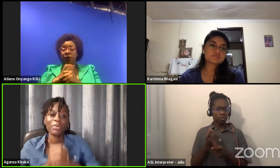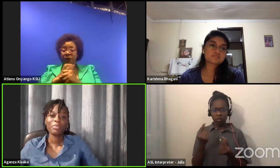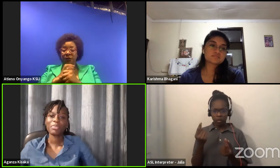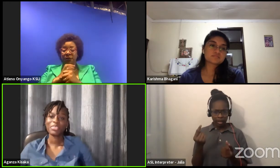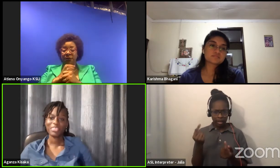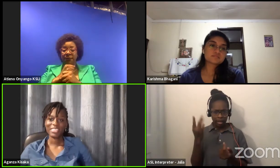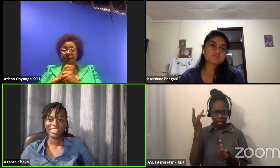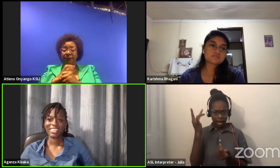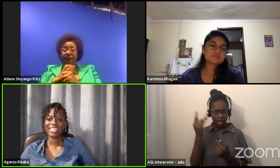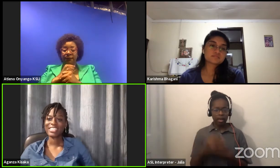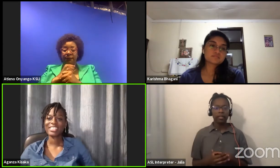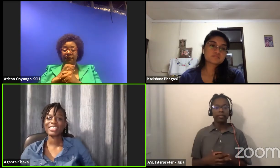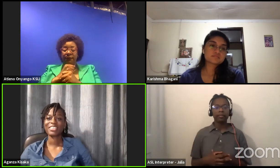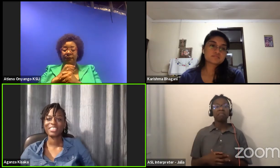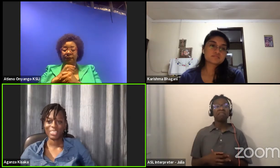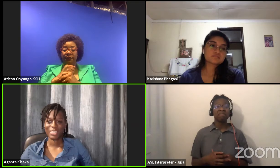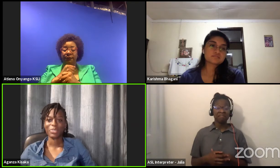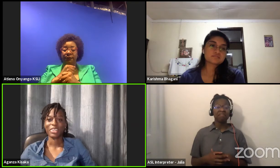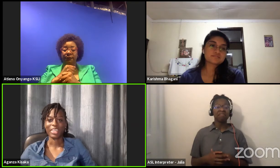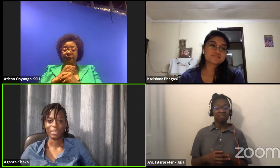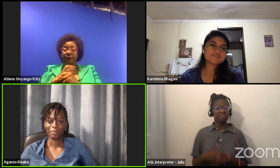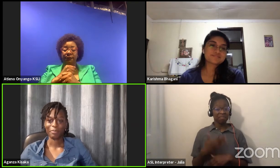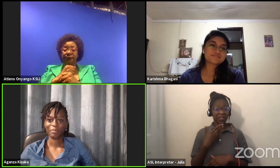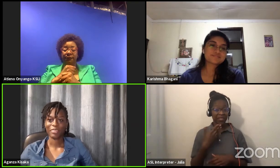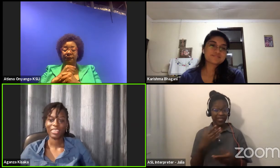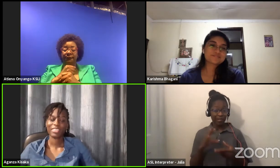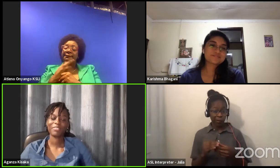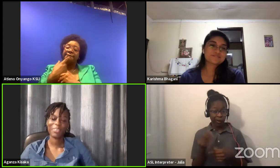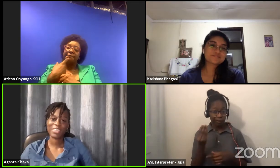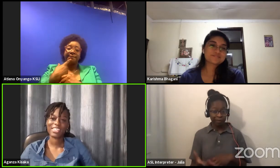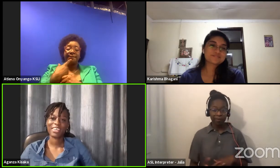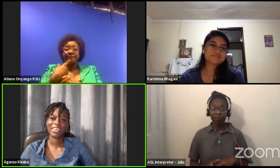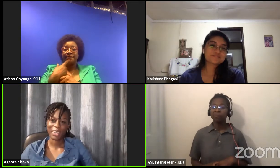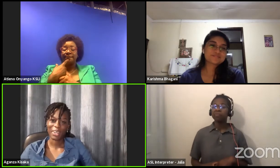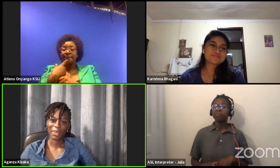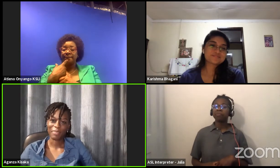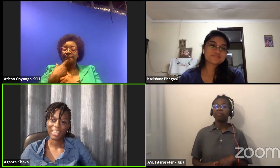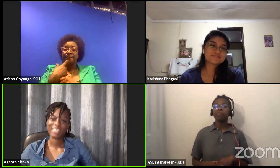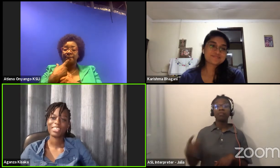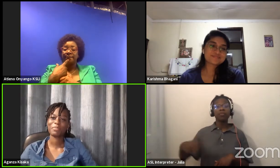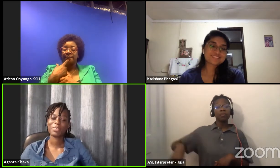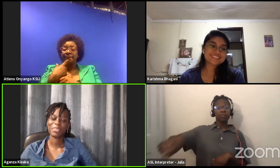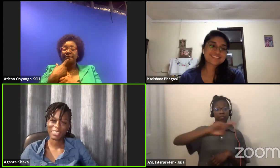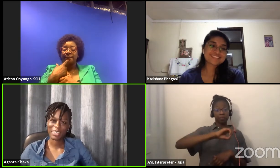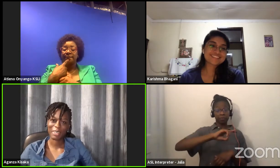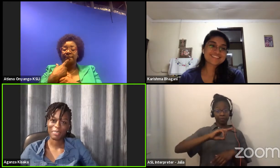Well, producing, this is a good story. So the viewers out there I started producing